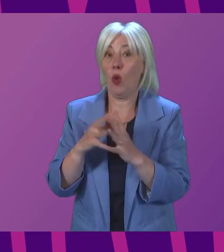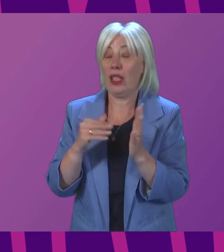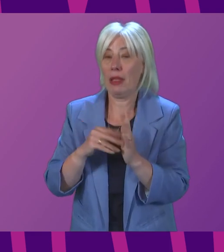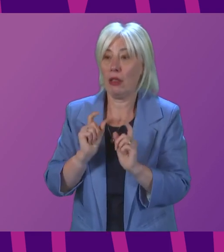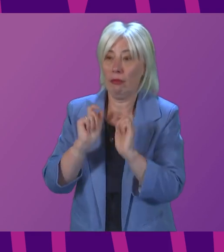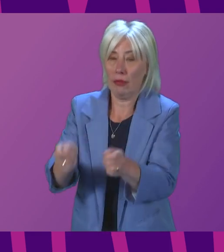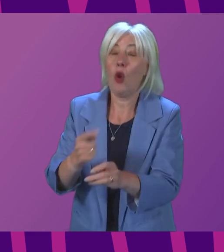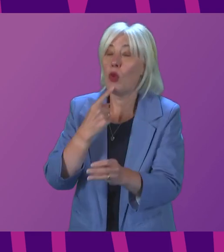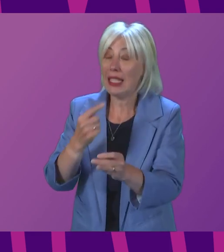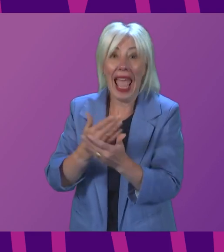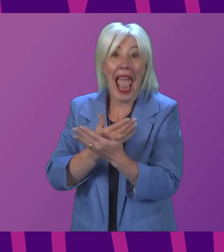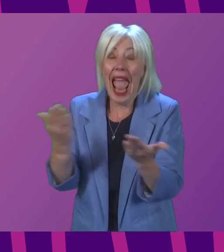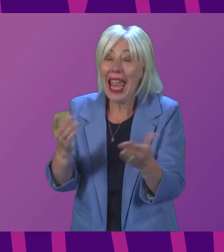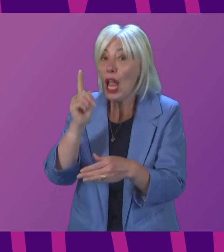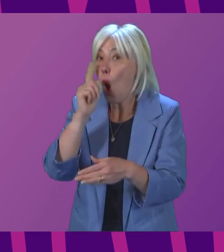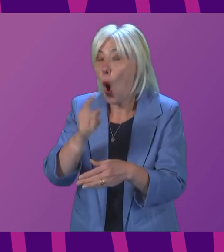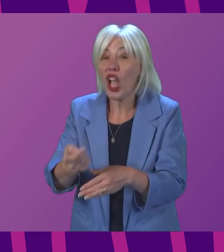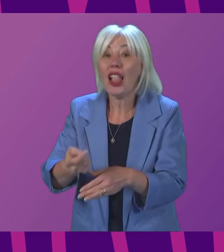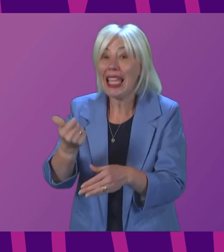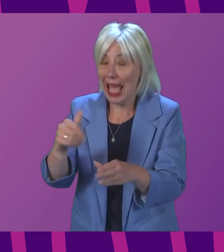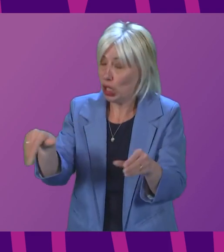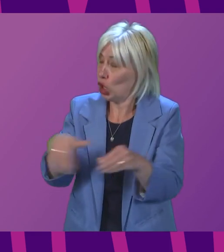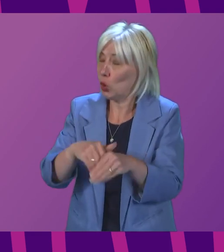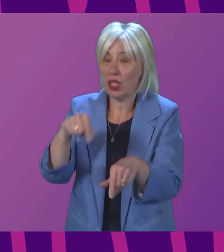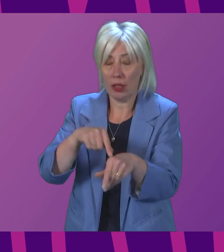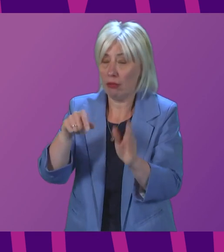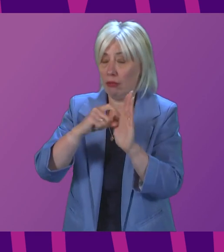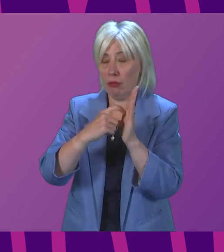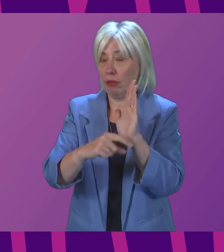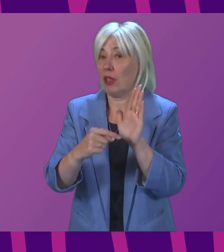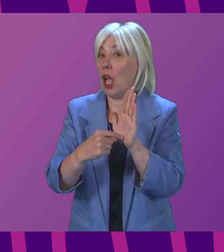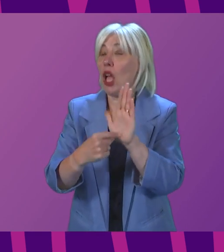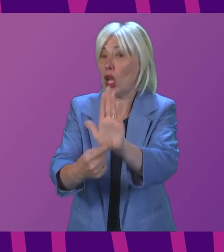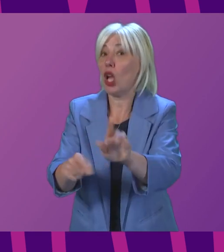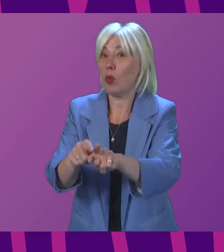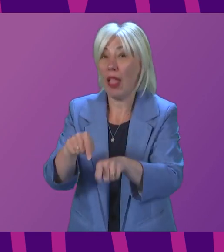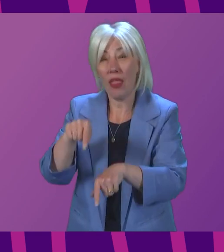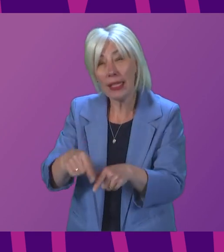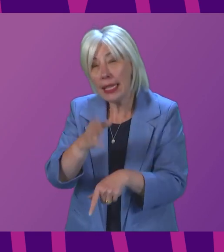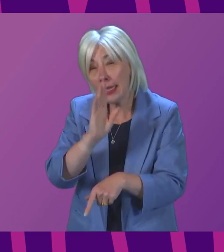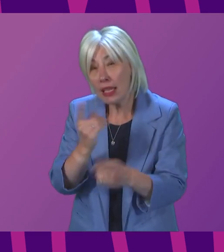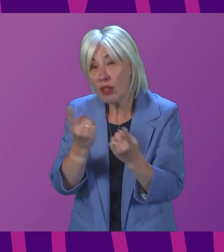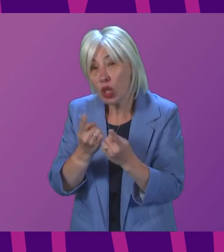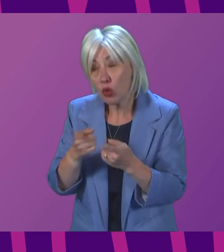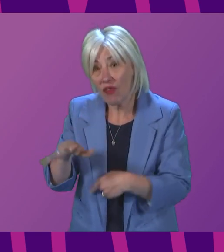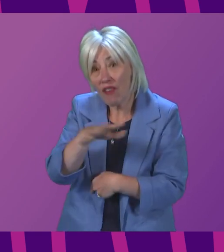Any reading of it would lead anyone to that conclusion. The issue is really serious for families across the country.